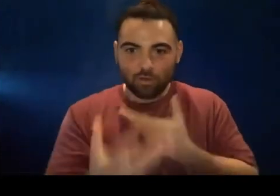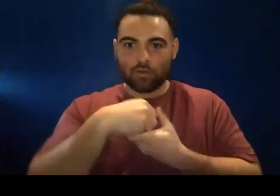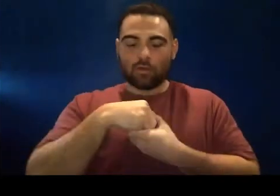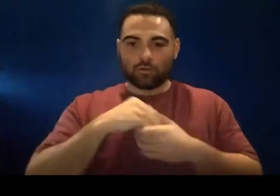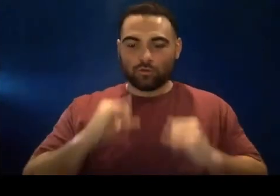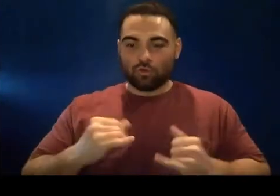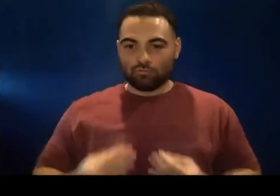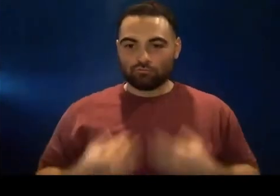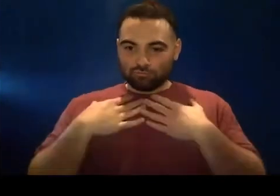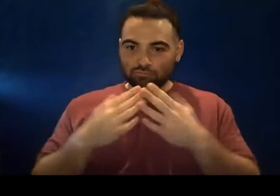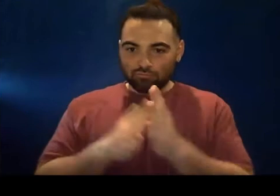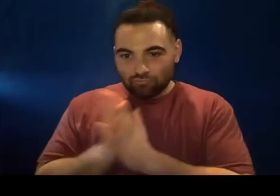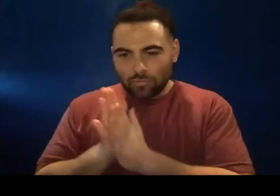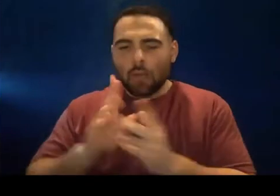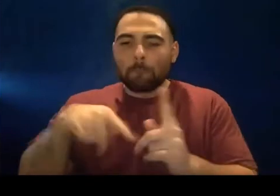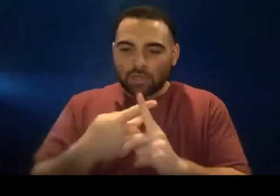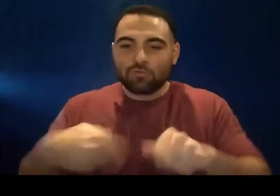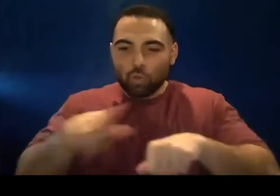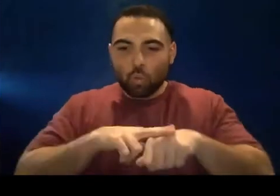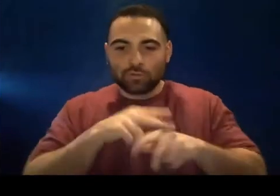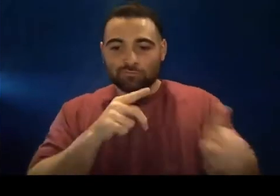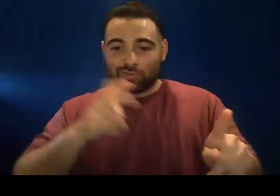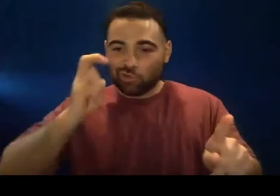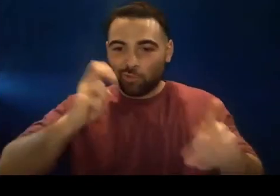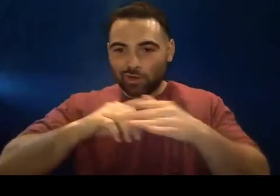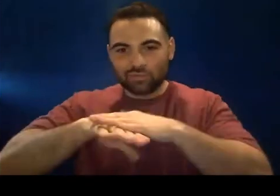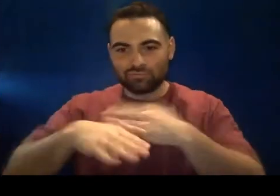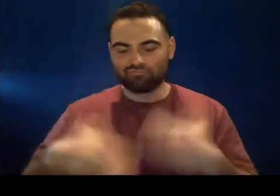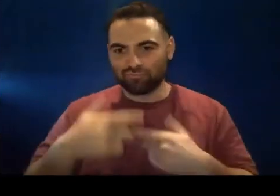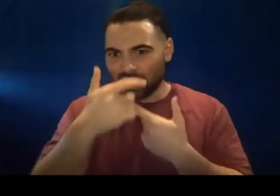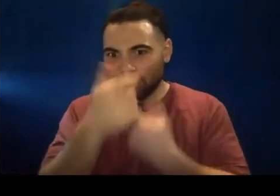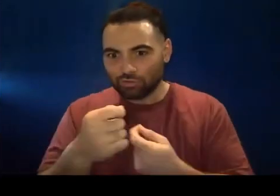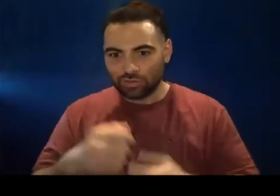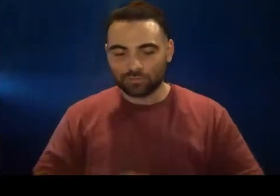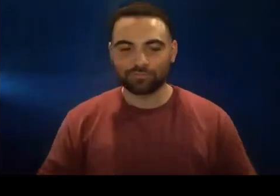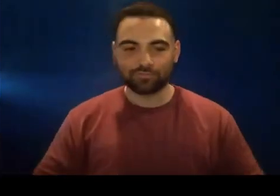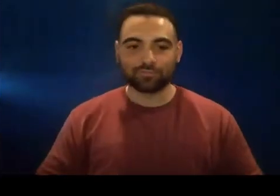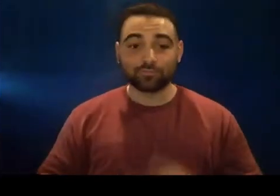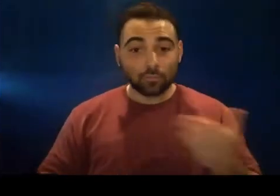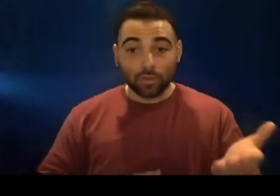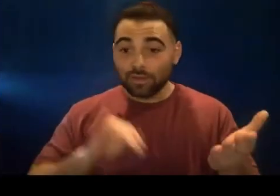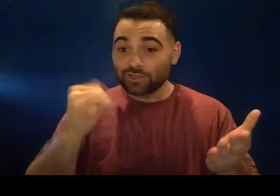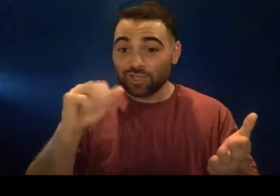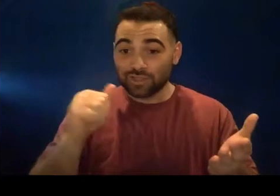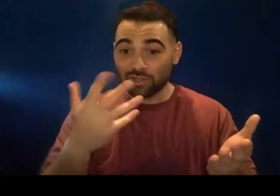as well as my interest in the subject matter of course itself. And Jessica, do you have anything that you'd like to add to that?